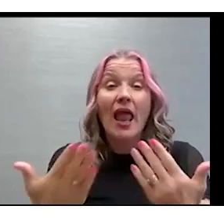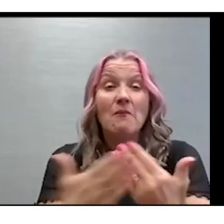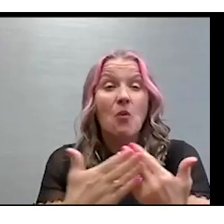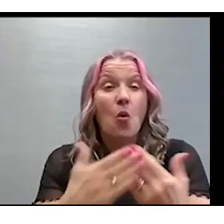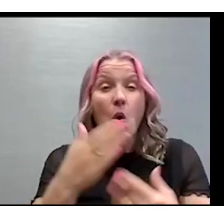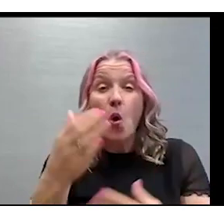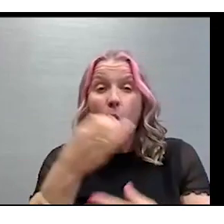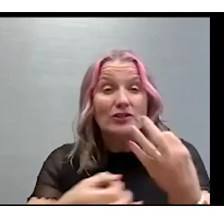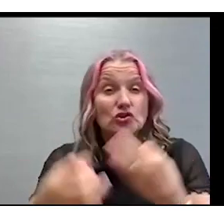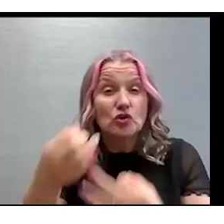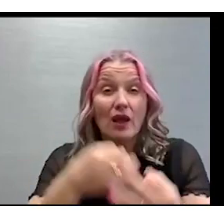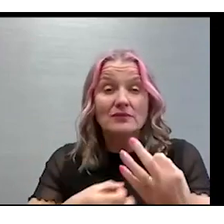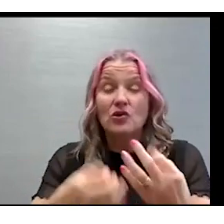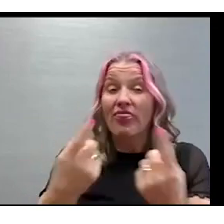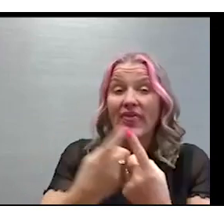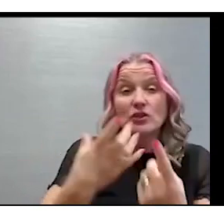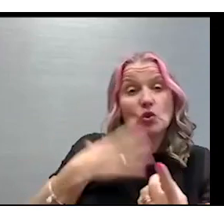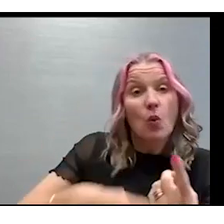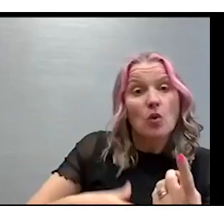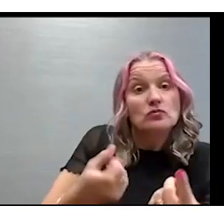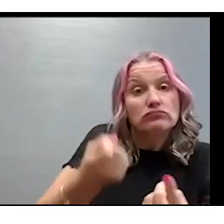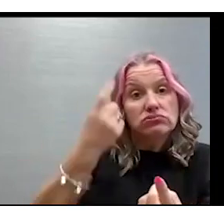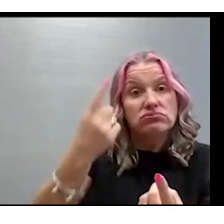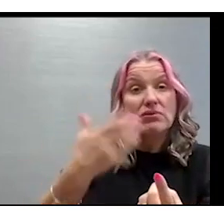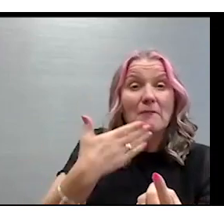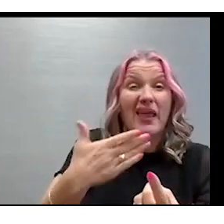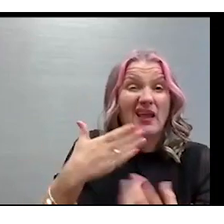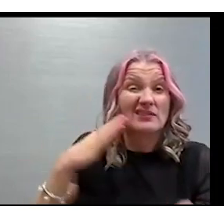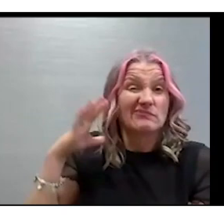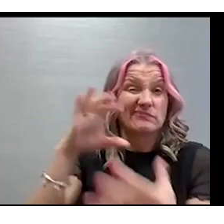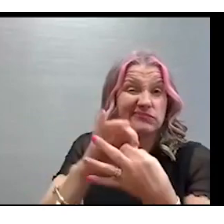if there's things that you want to discover, please reach out to me.